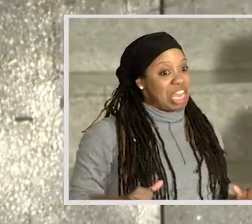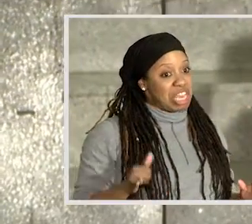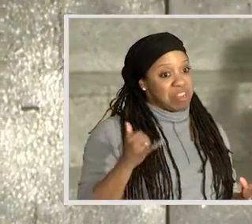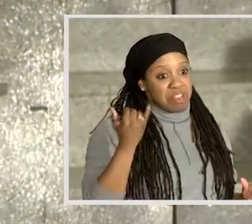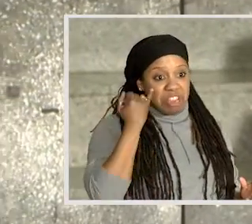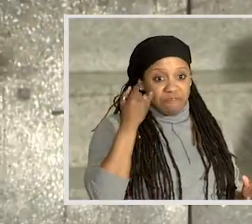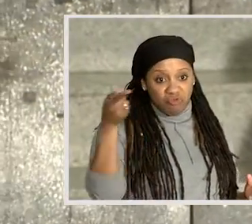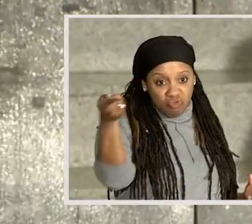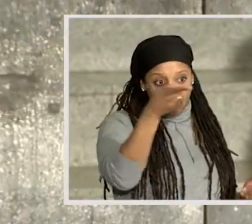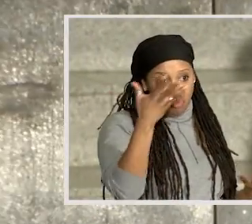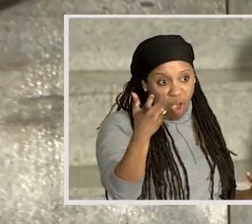HAVE. THANK YOU, EVERYBODY.